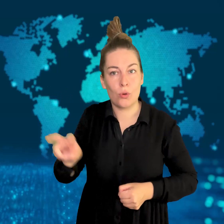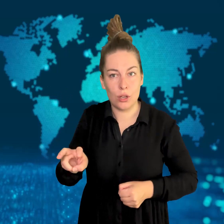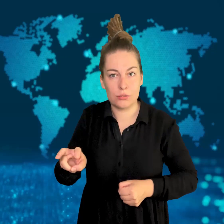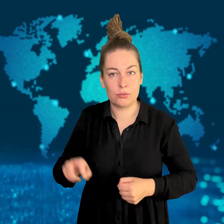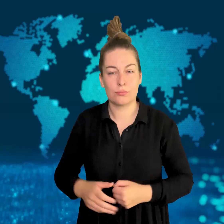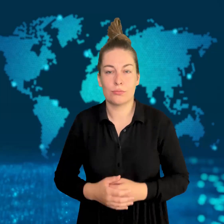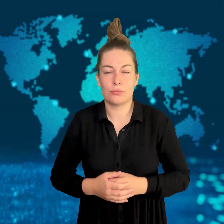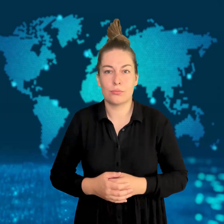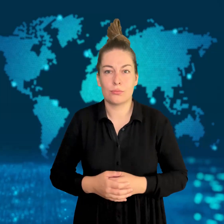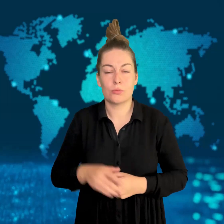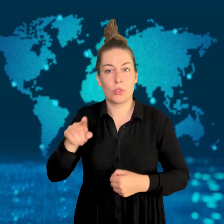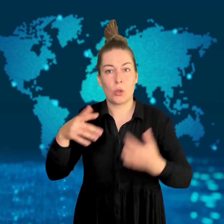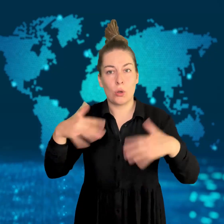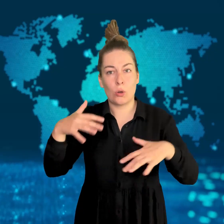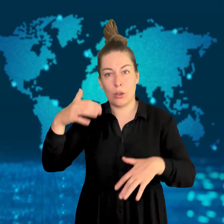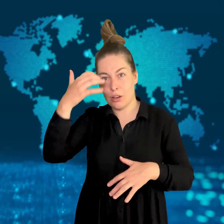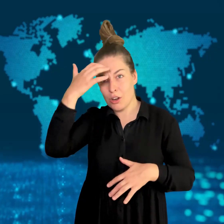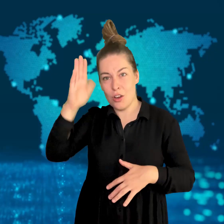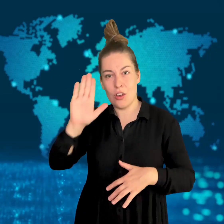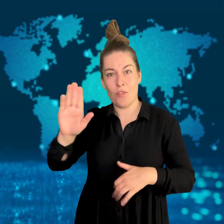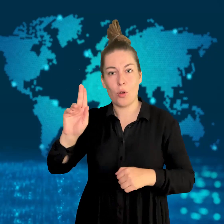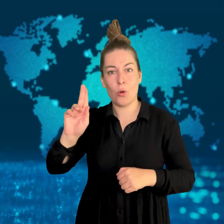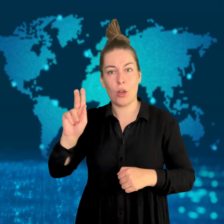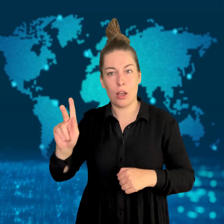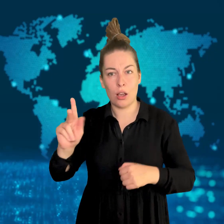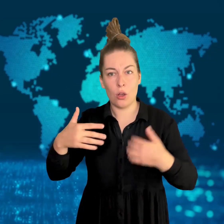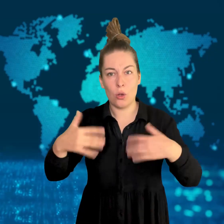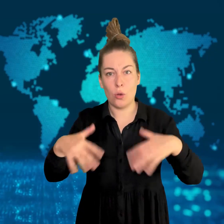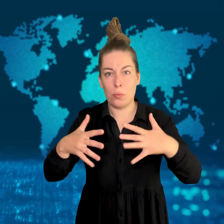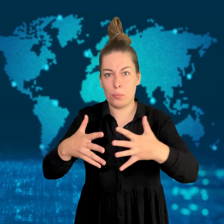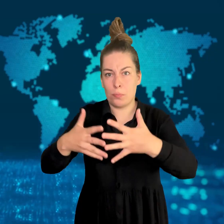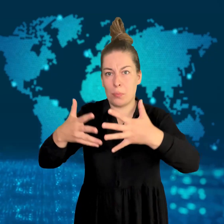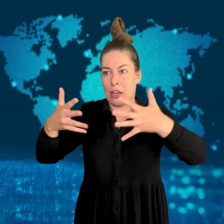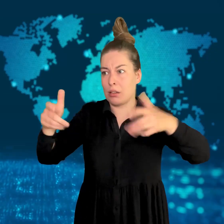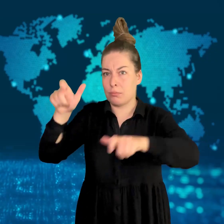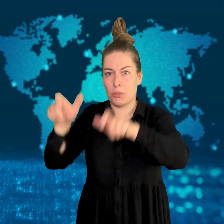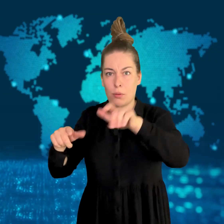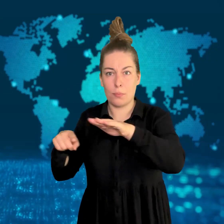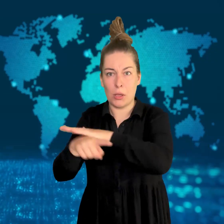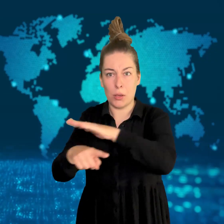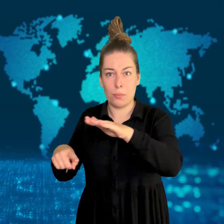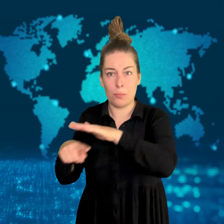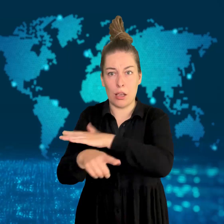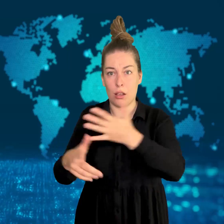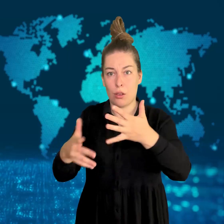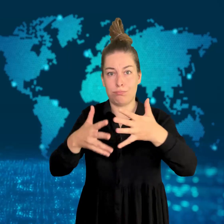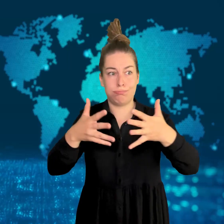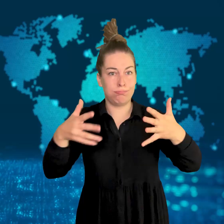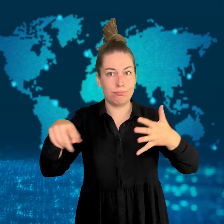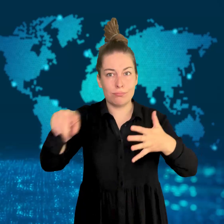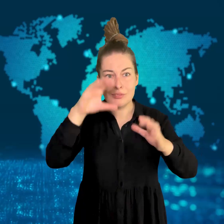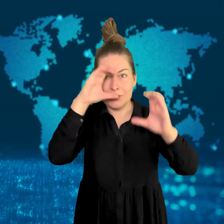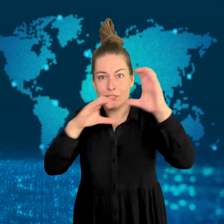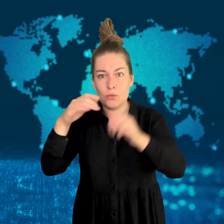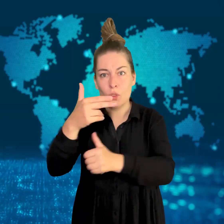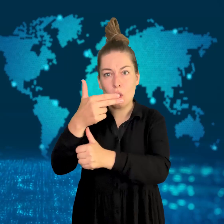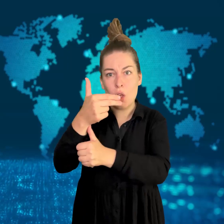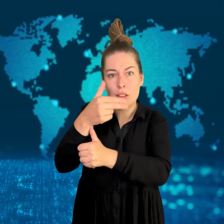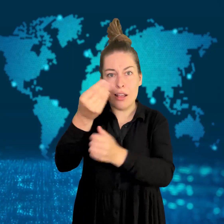The UK government has been trying to find solutions to